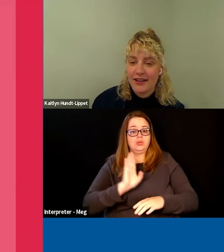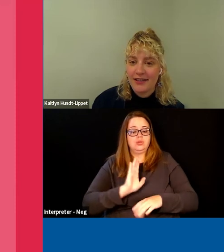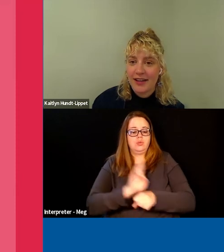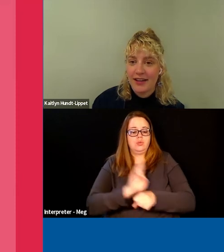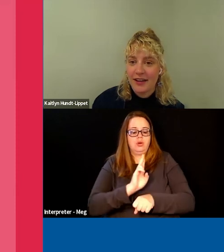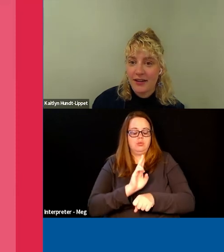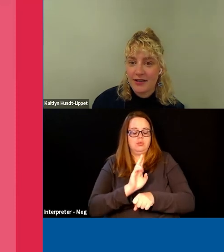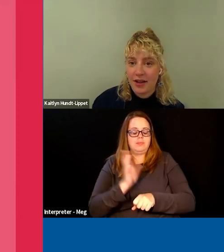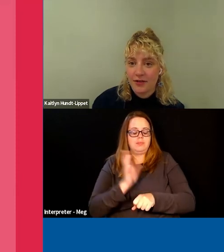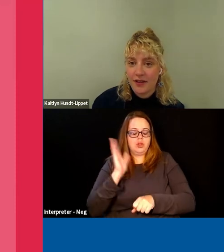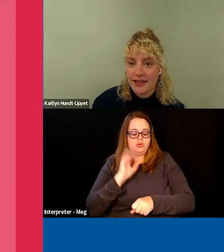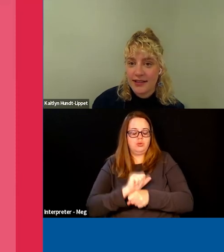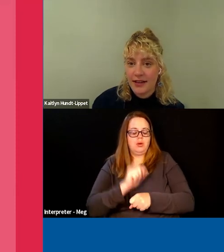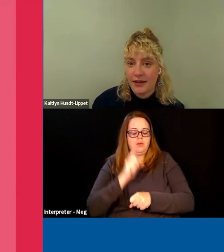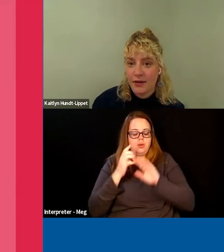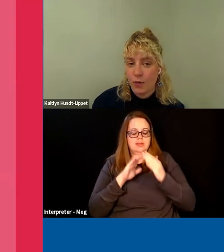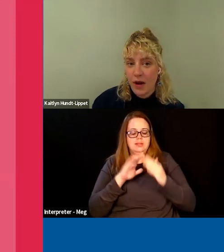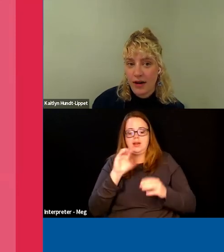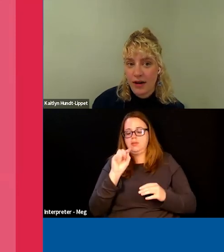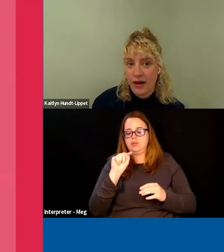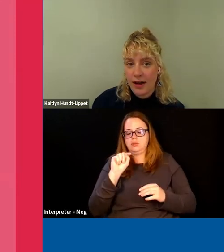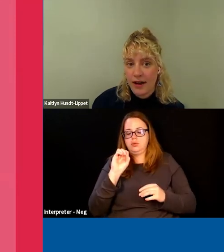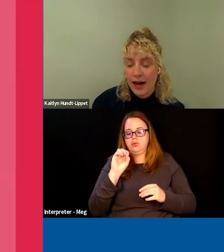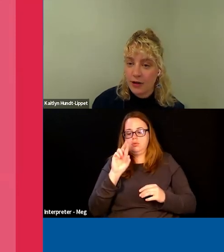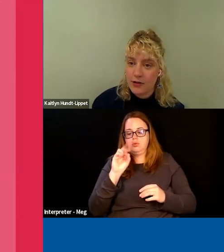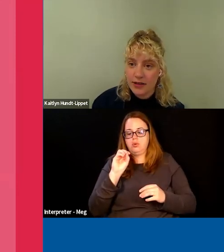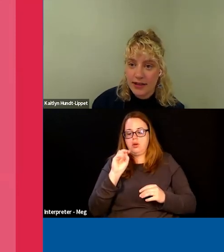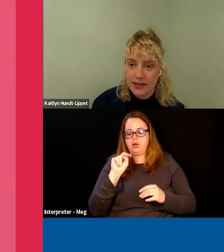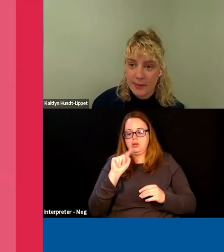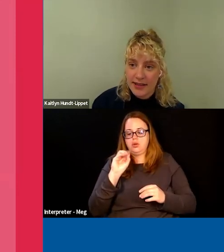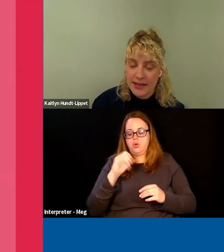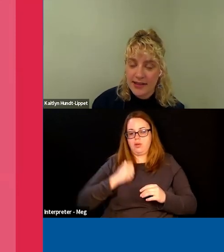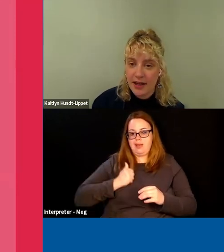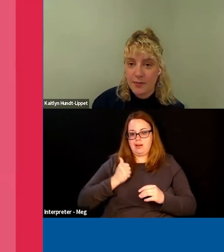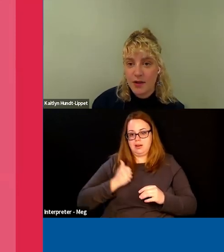and I think there's a lot of things in where and how you select the spaces,